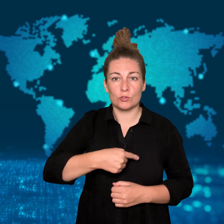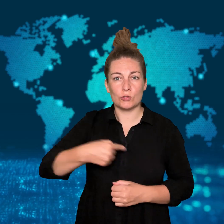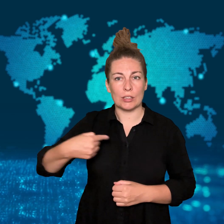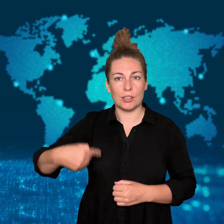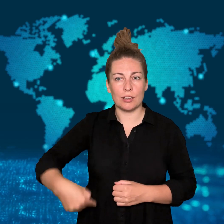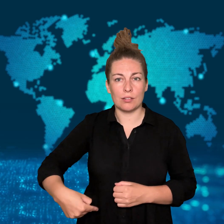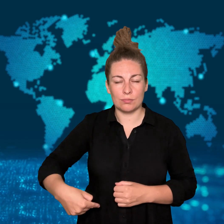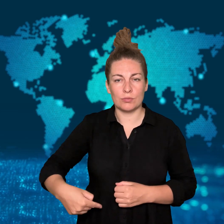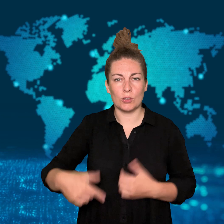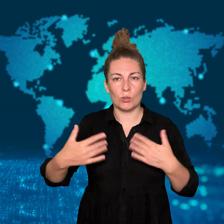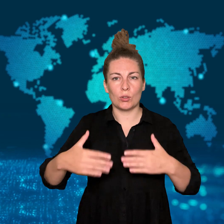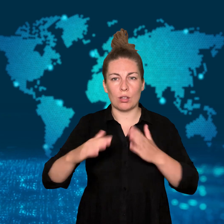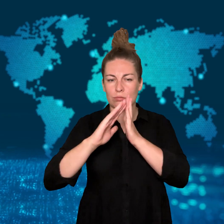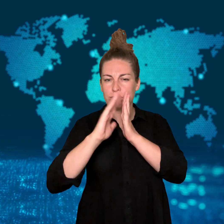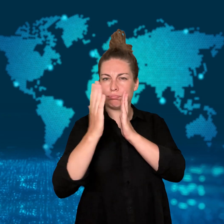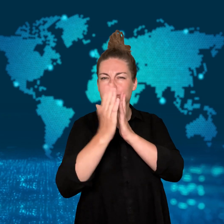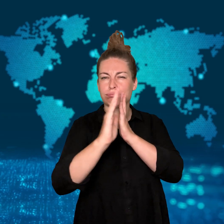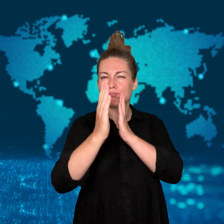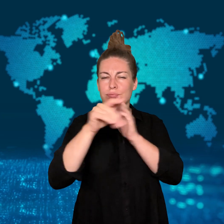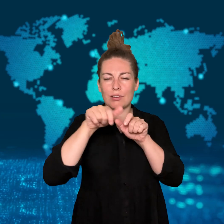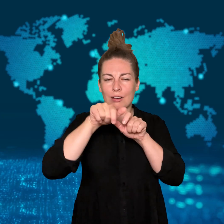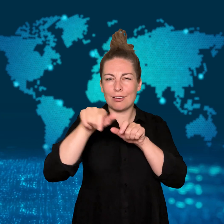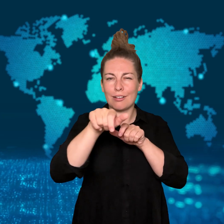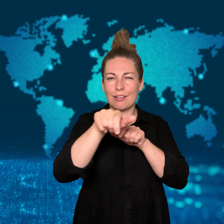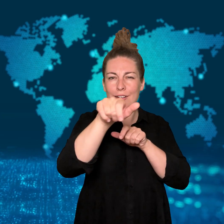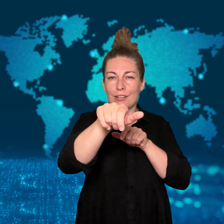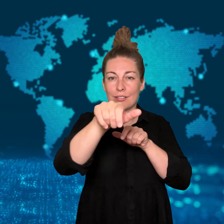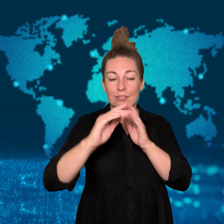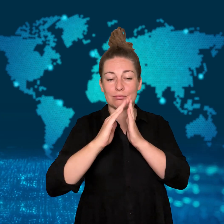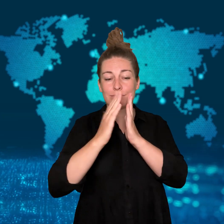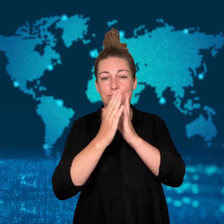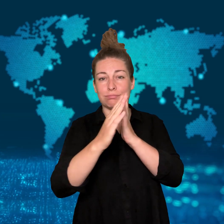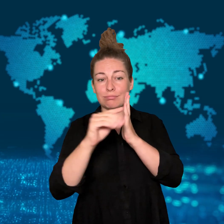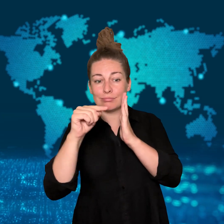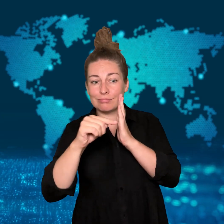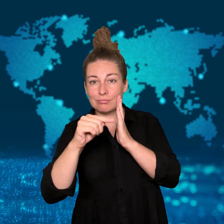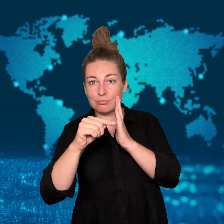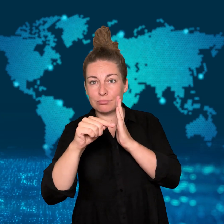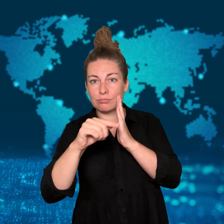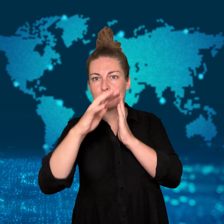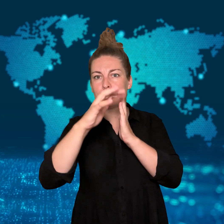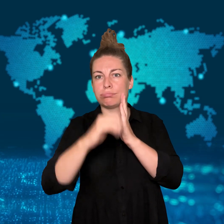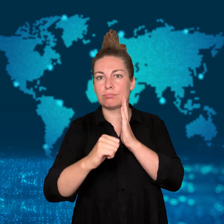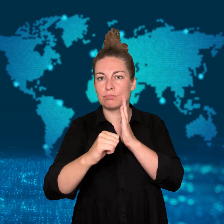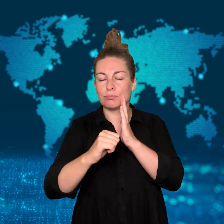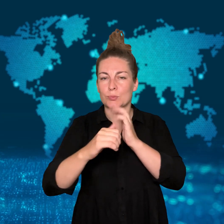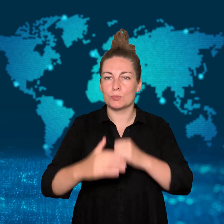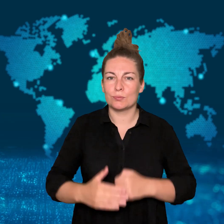Great Wall of China damaged